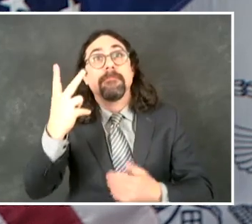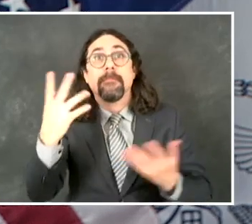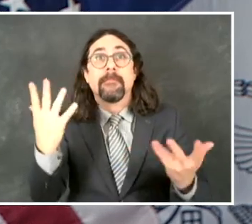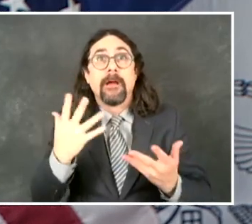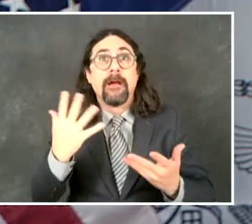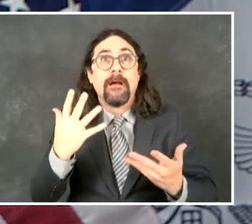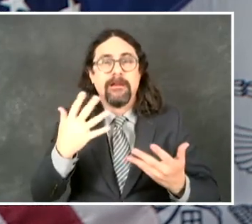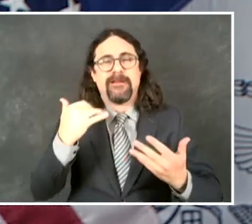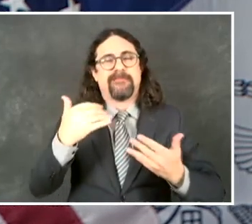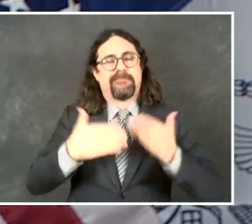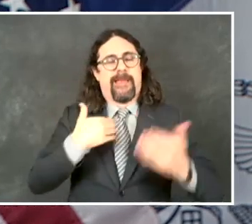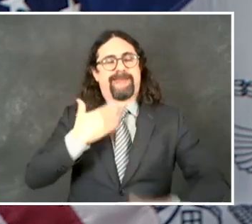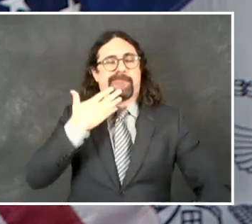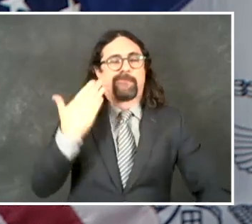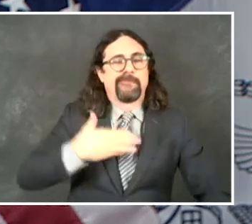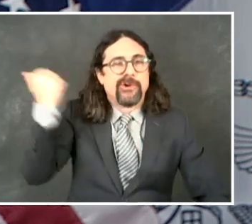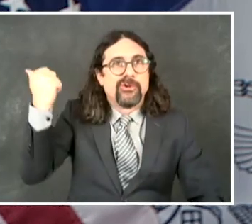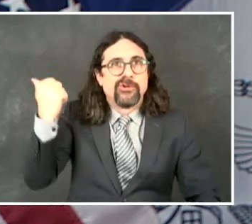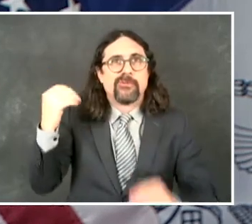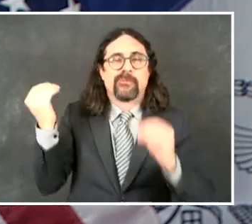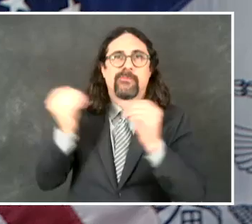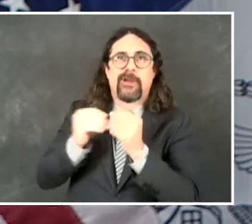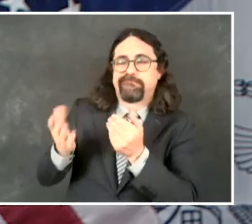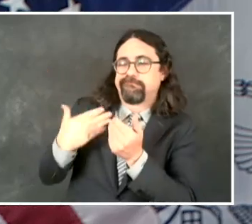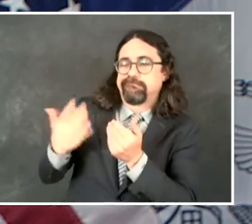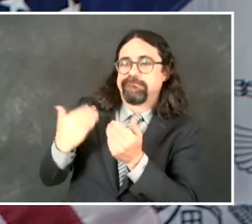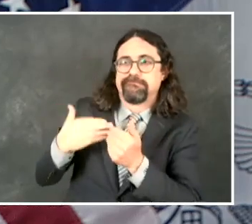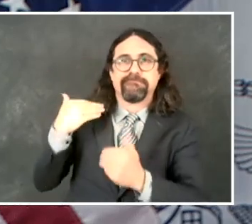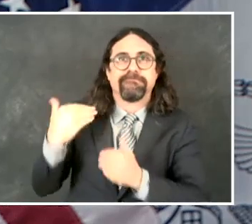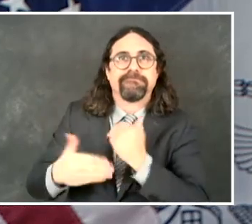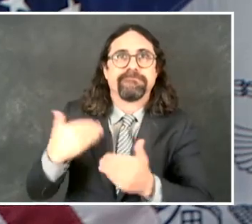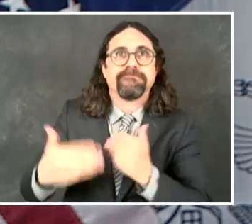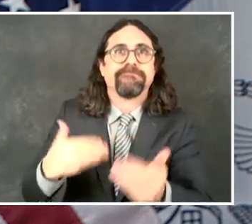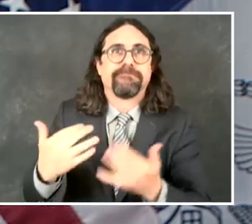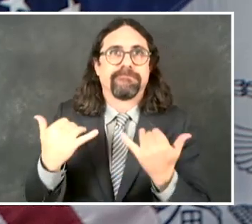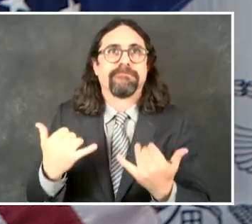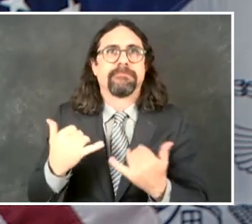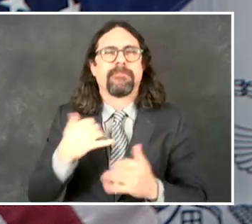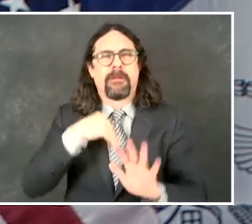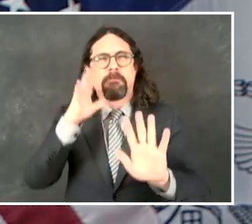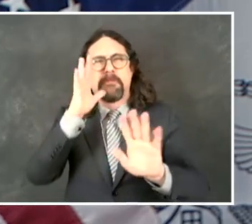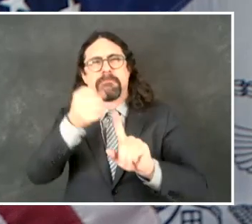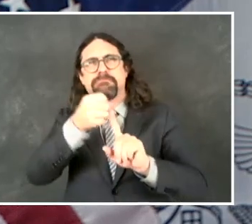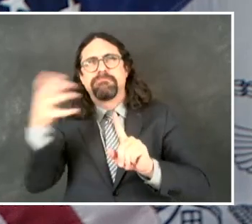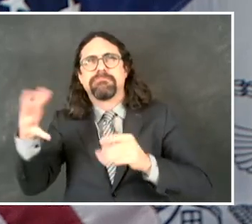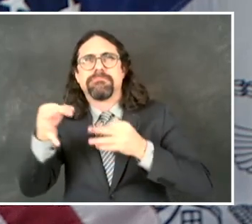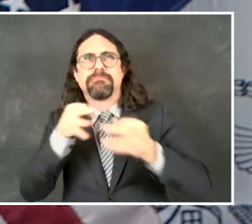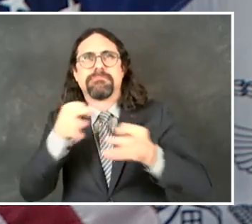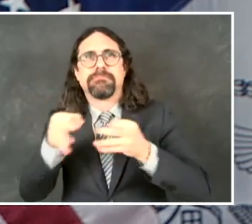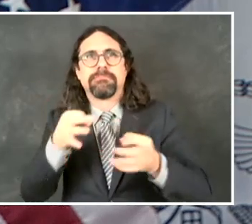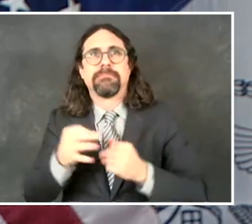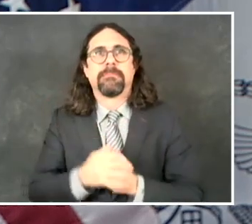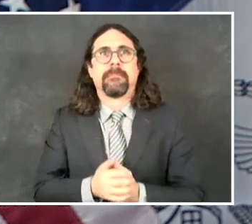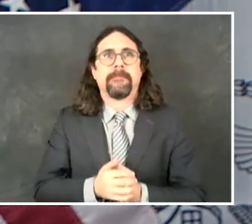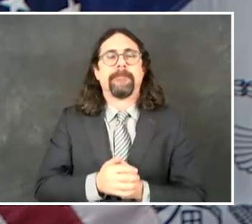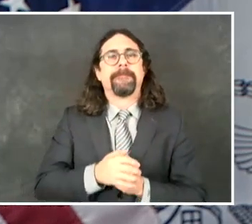FOR TESTING. AND I TALKA BOUT